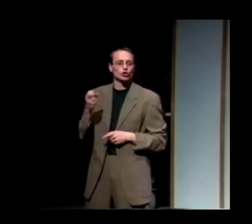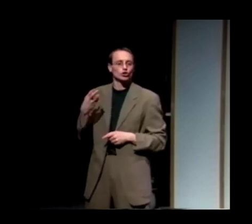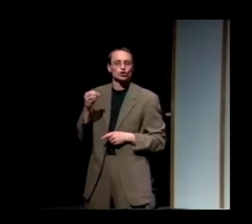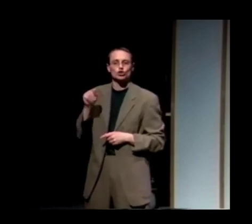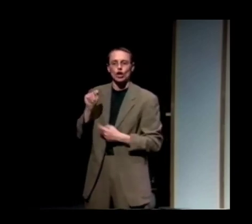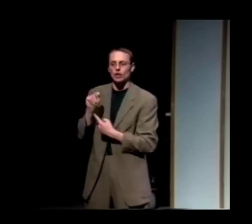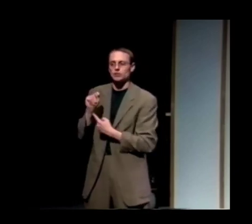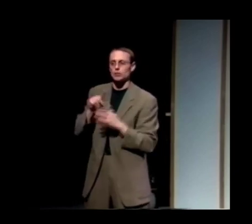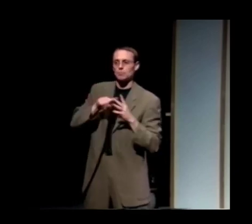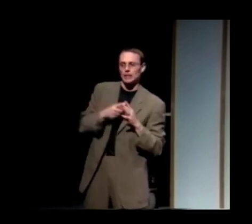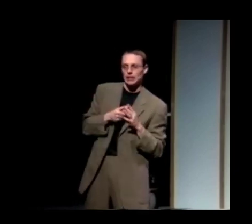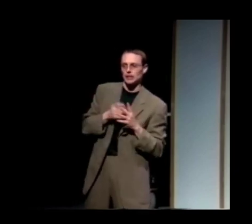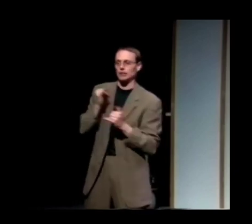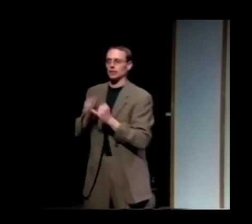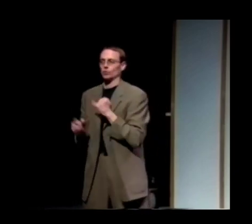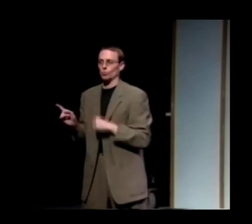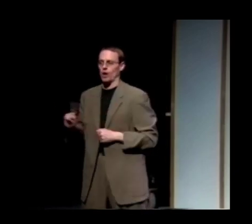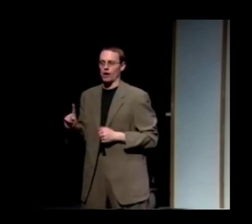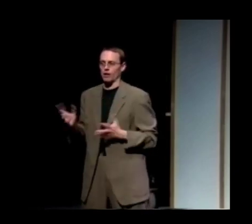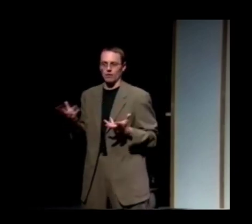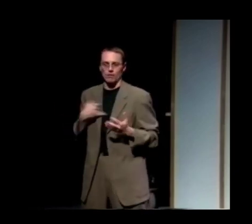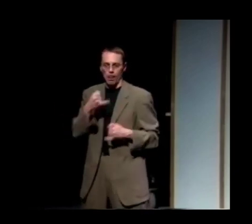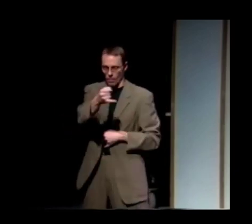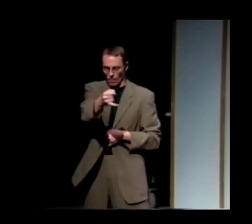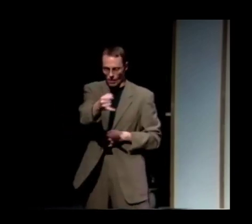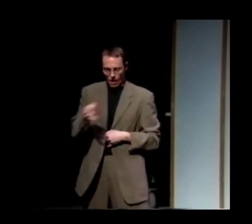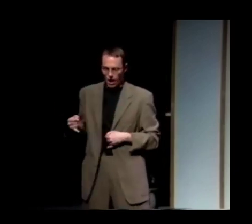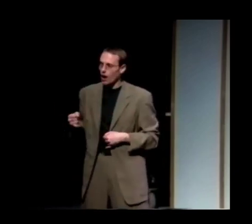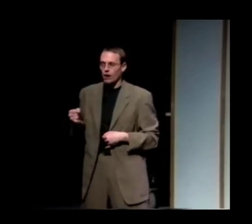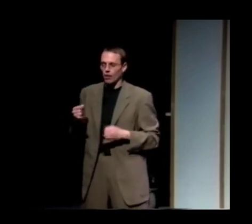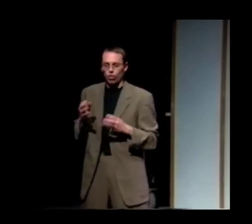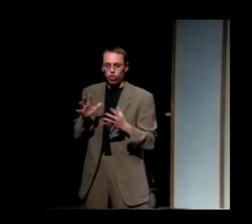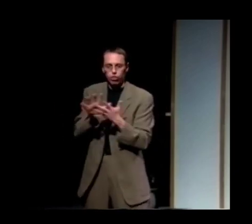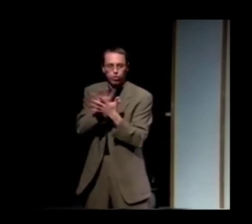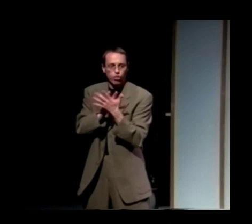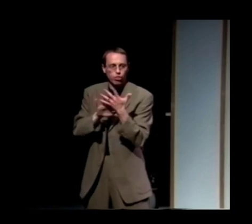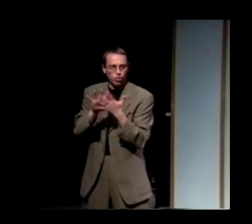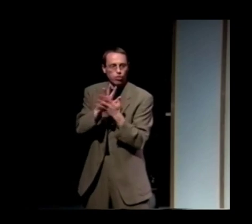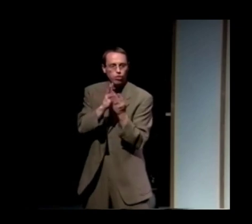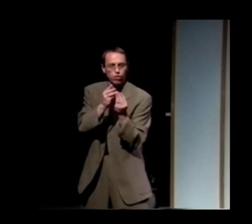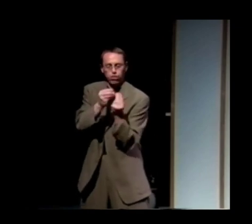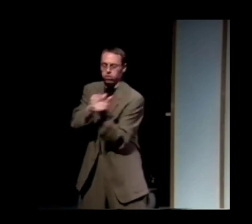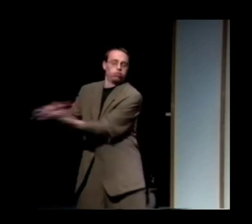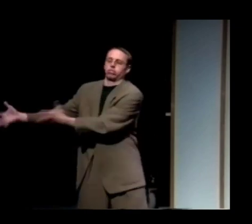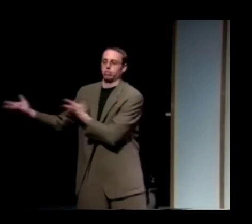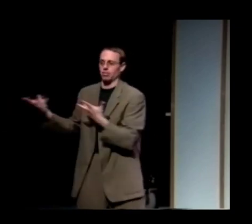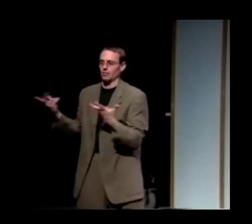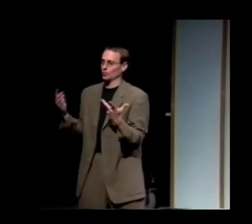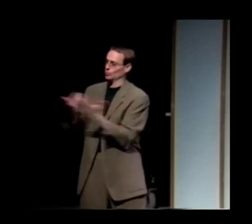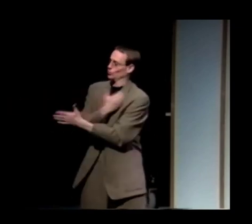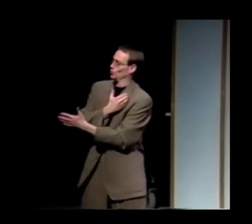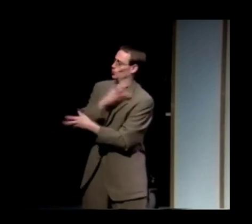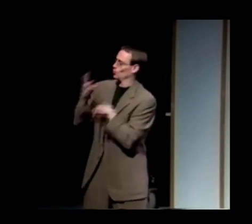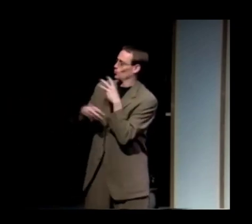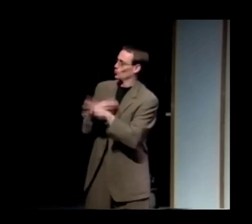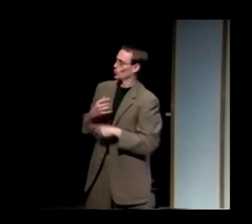OK. SO THE OTHER QUESTION IS WHERE THE SHOT BEGINS AND WHERE THE SHOT ENDS. OK. THE LINES ARE GRAY. THEY'RE NOT CLEAR ANYMORE,